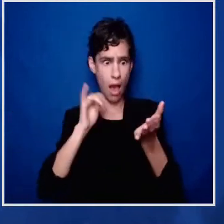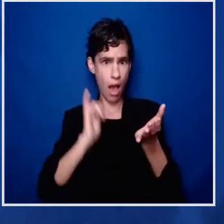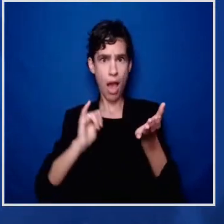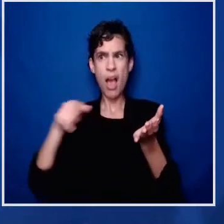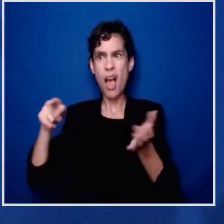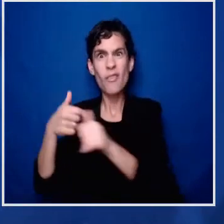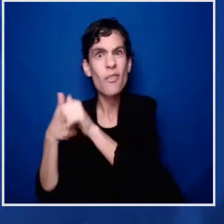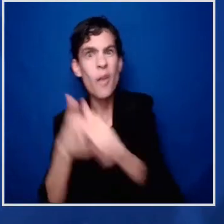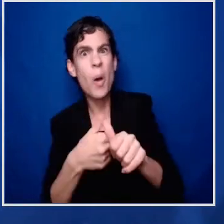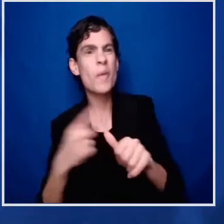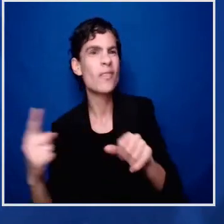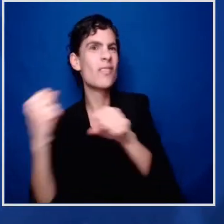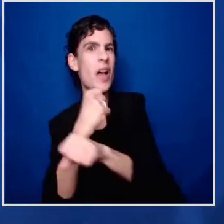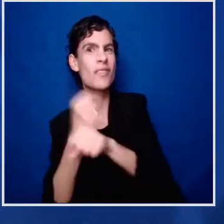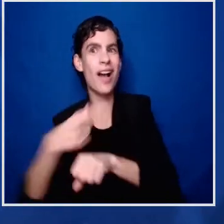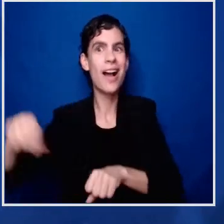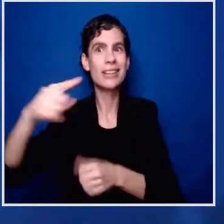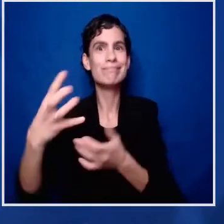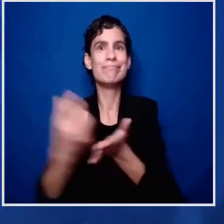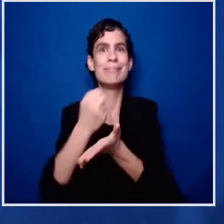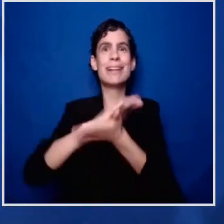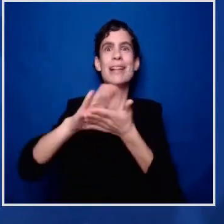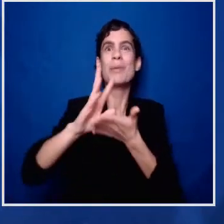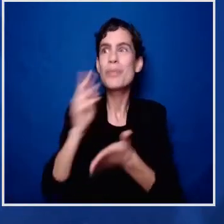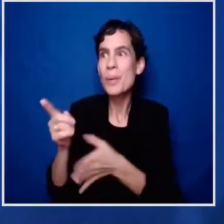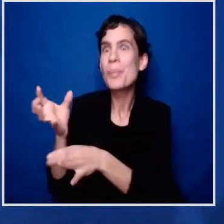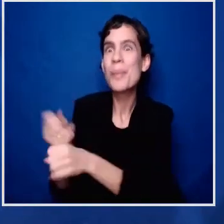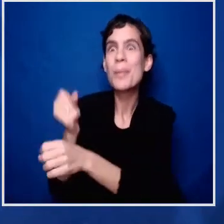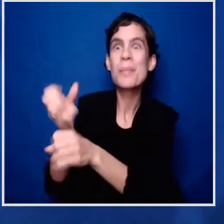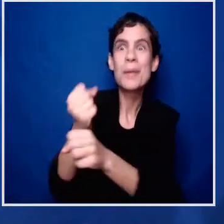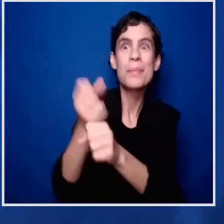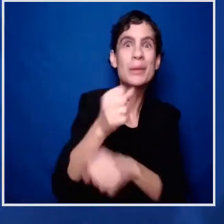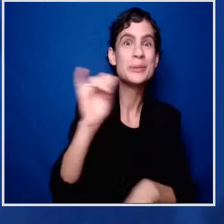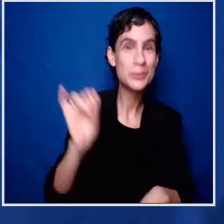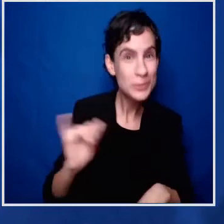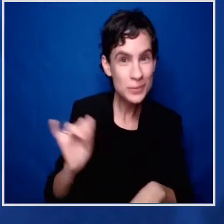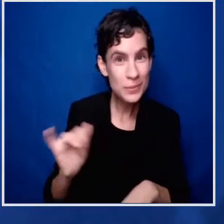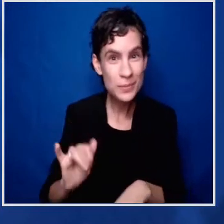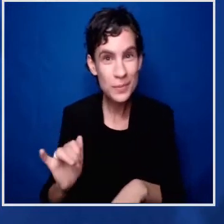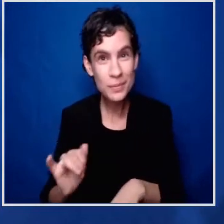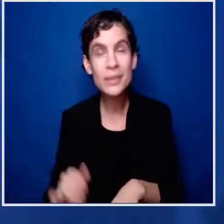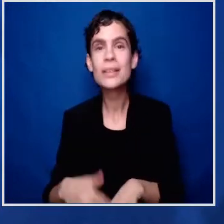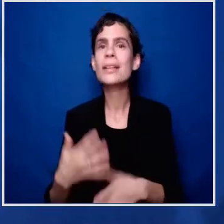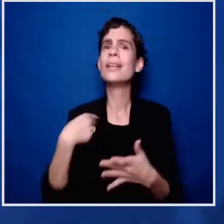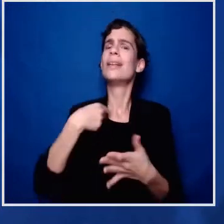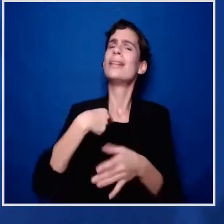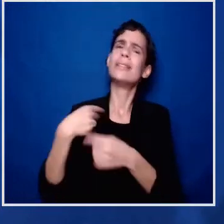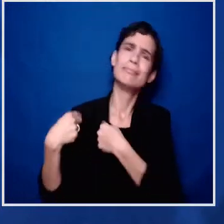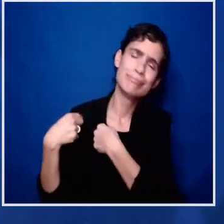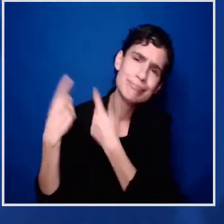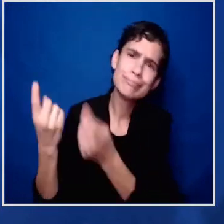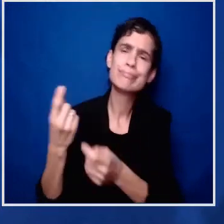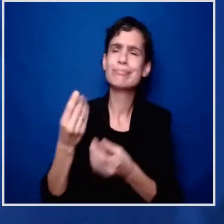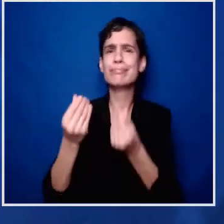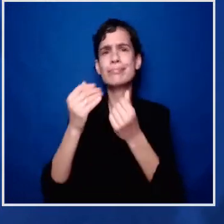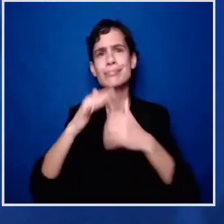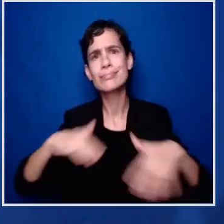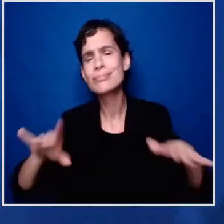WATER, WE ALWAYS WILL, AND WE CONTINUE TO LOOK TO THE FEDERAL GOVERNMENT TO HONOR ITS COMMITMENTS TO US. BECAUSE WE HAVE SIGNIFICANT AND